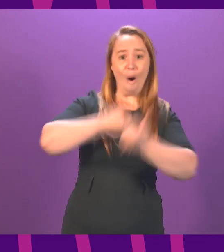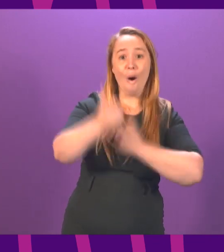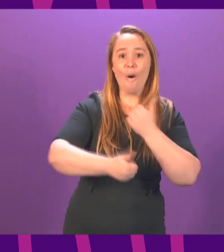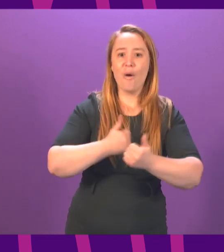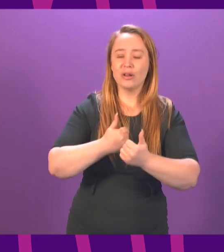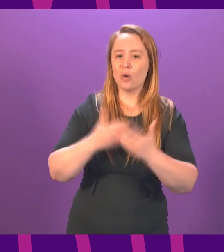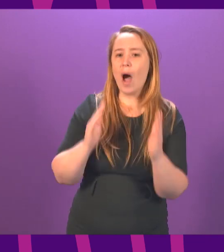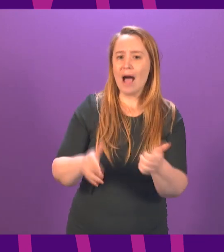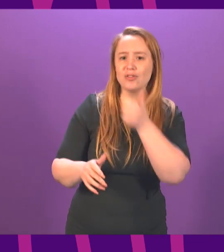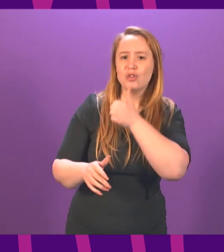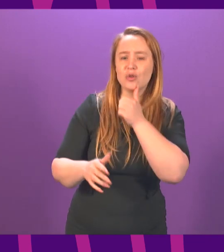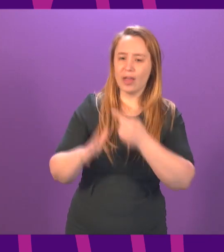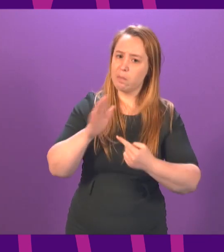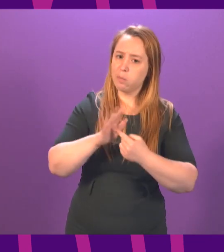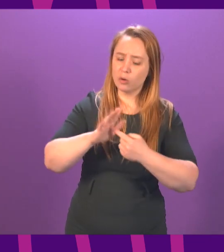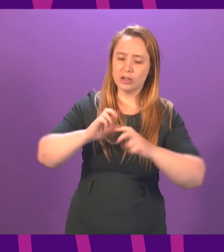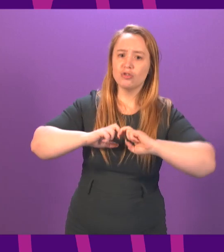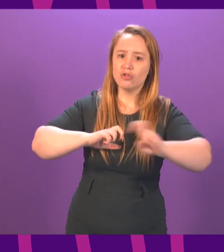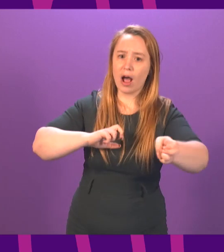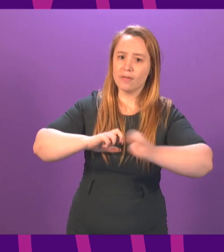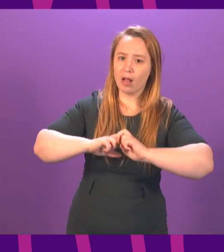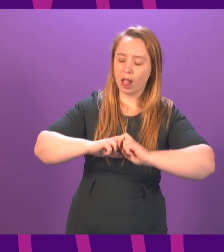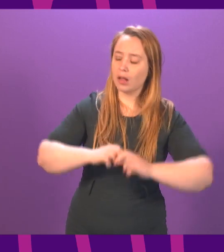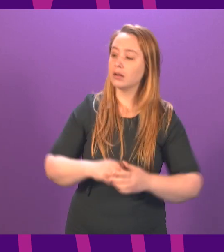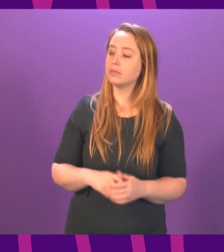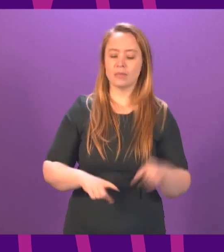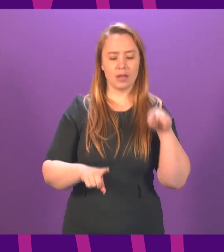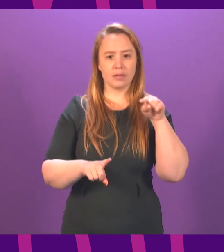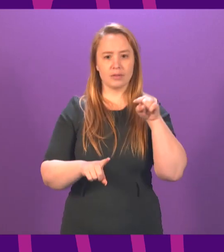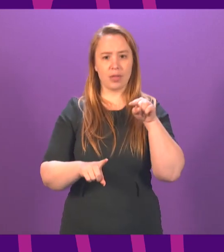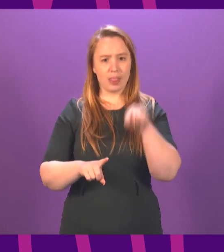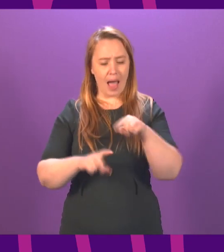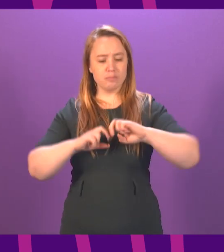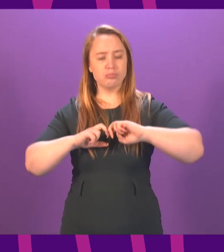The First Minister (Nicola Sturgeon): This flagship bridge is used as intended, and